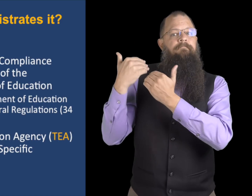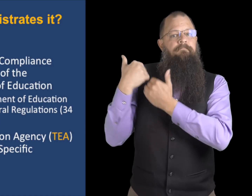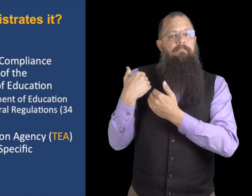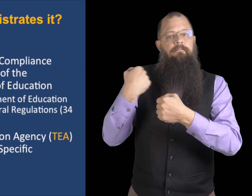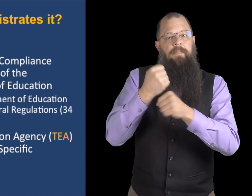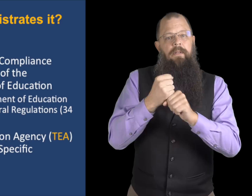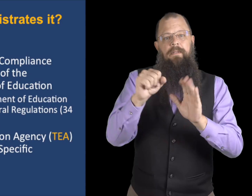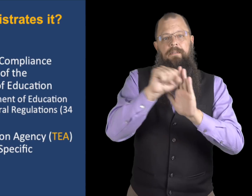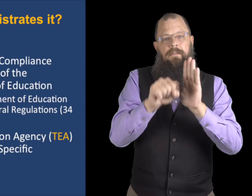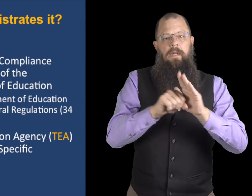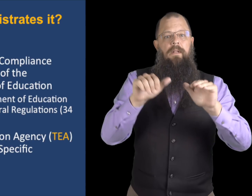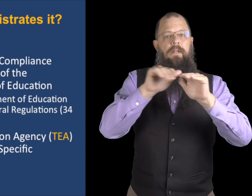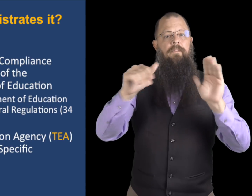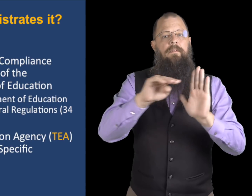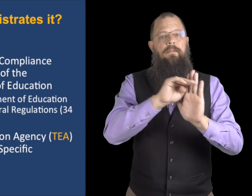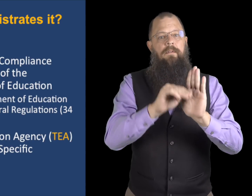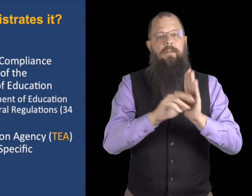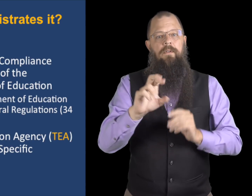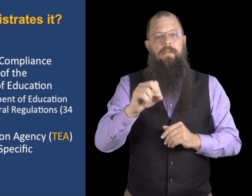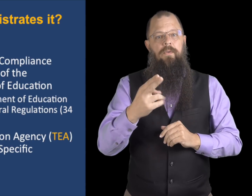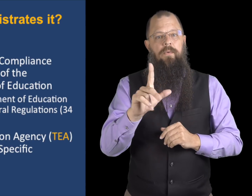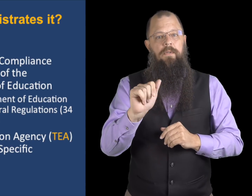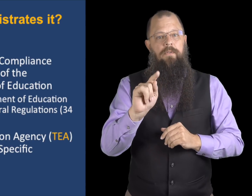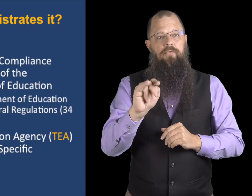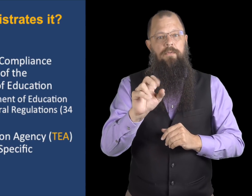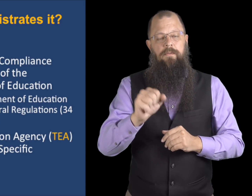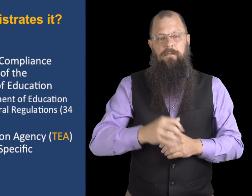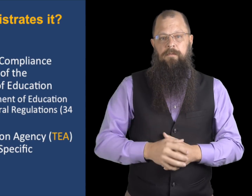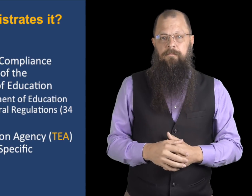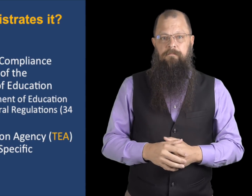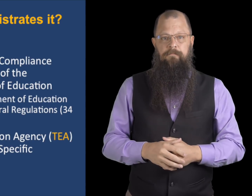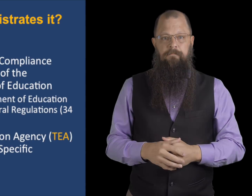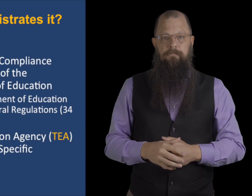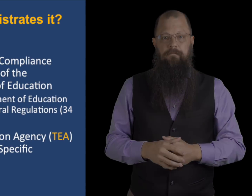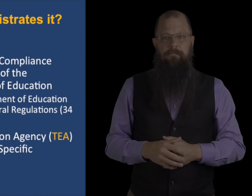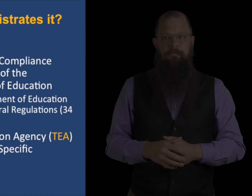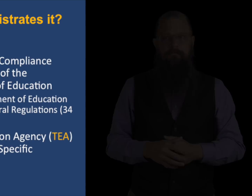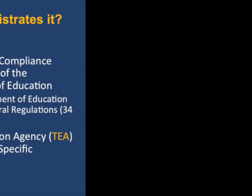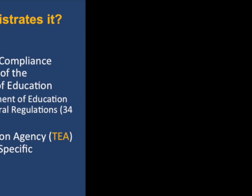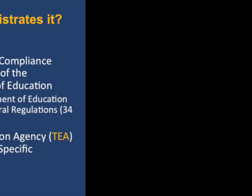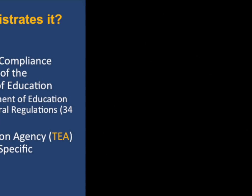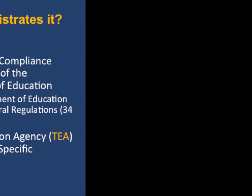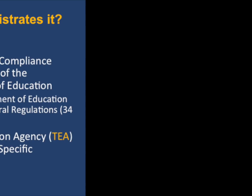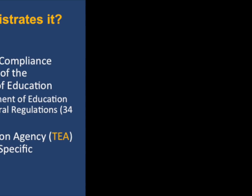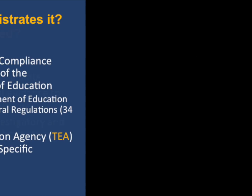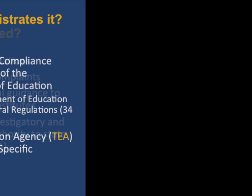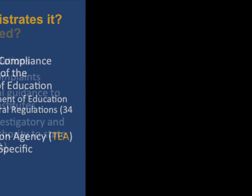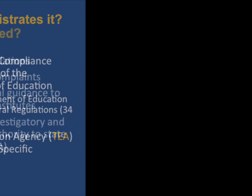Education Agency adopts the state-level specific regulations.